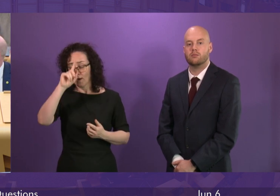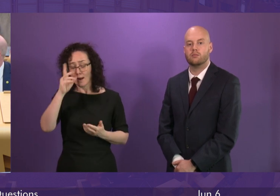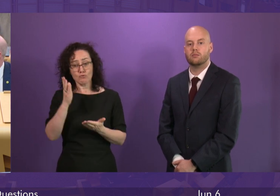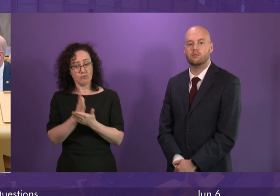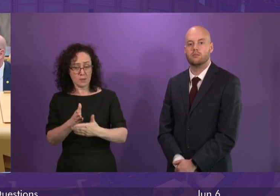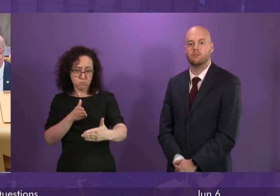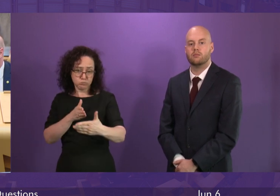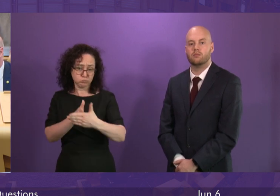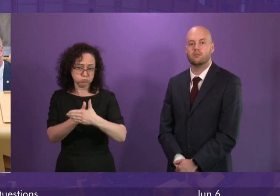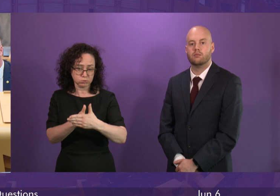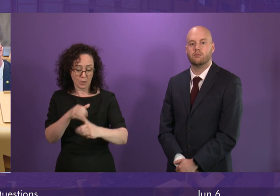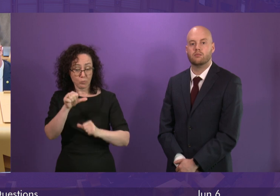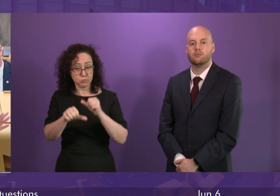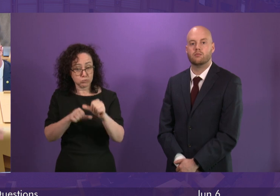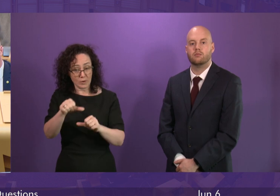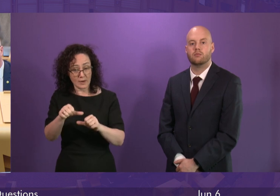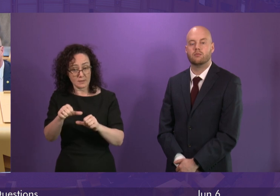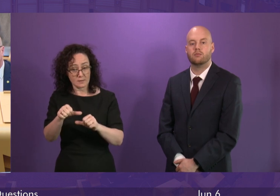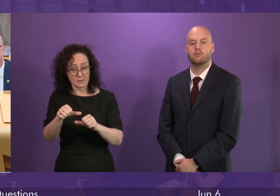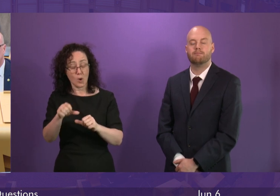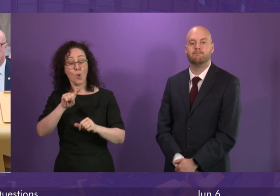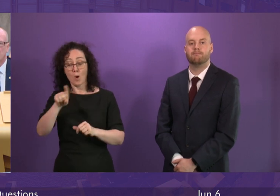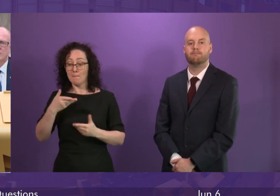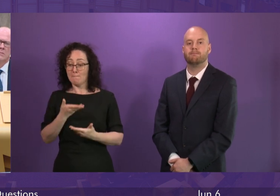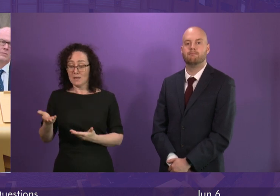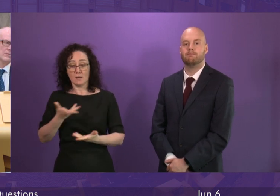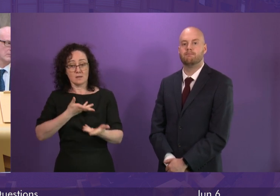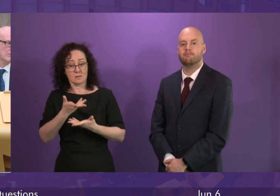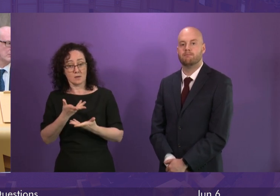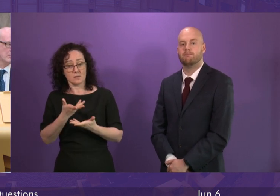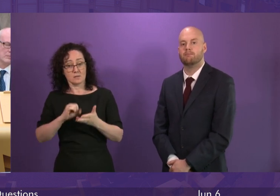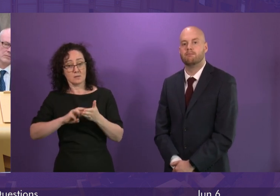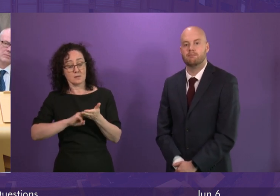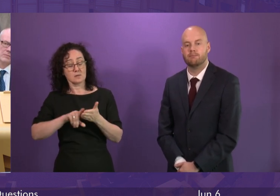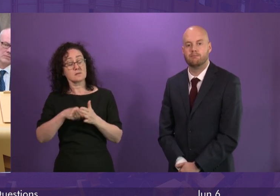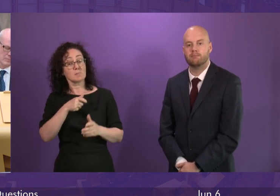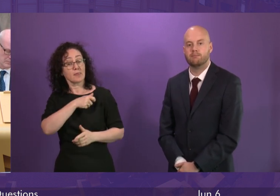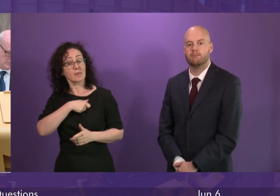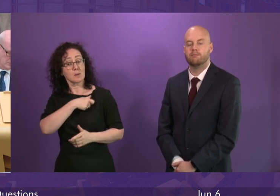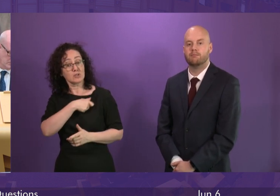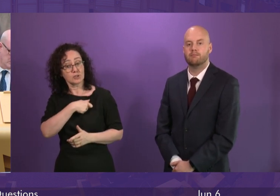to and participants in the Smith commission should perhaps come as no surprise to us,